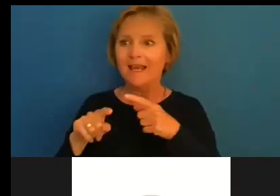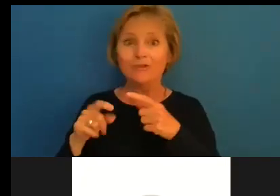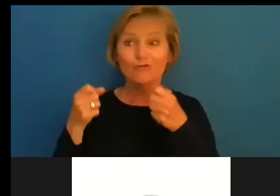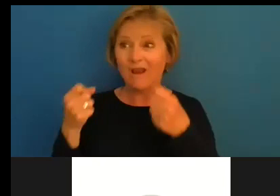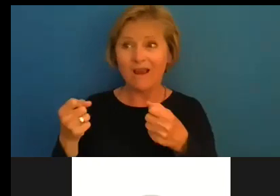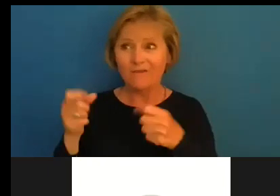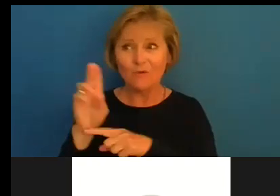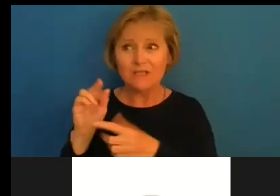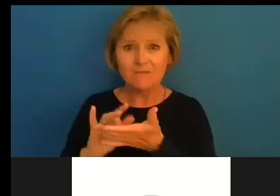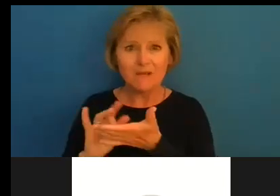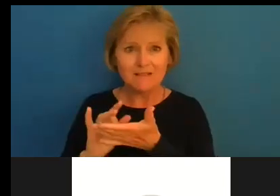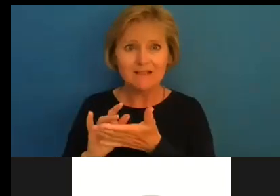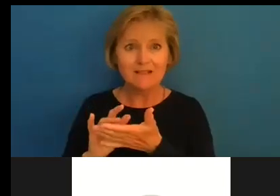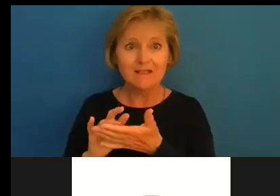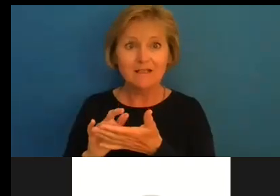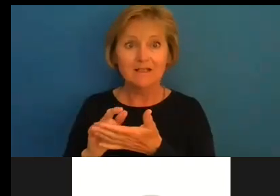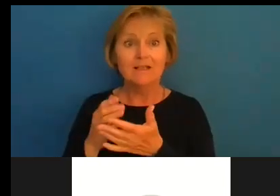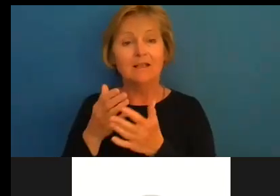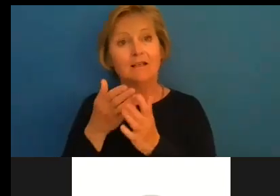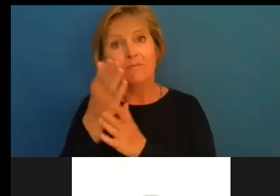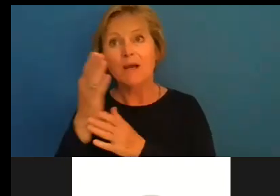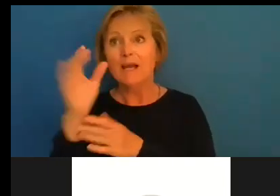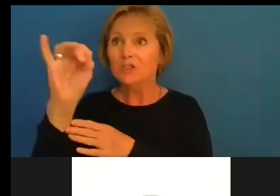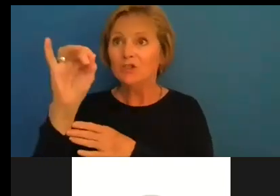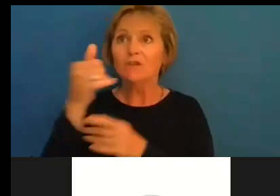And eventually, went through my insurance company, called the pharmacy ten times and